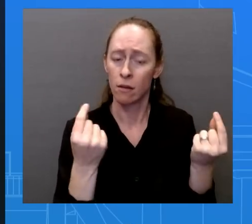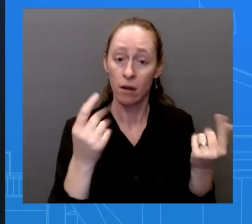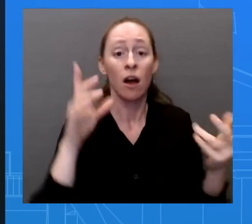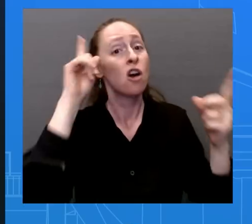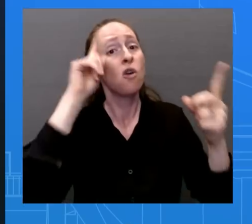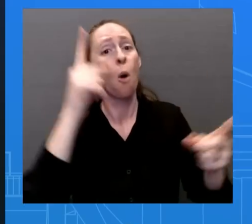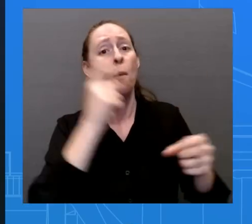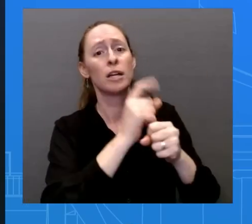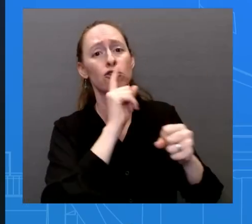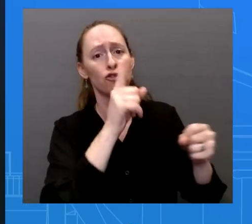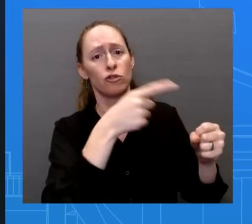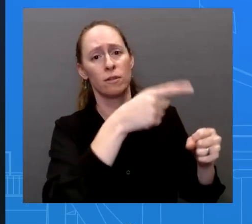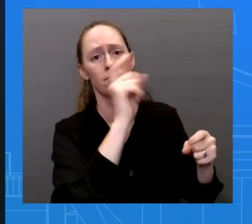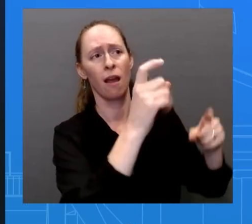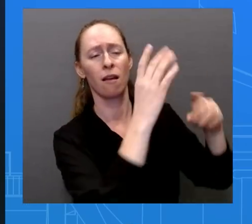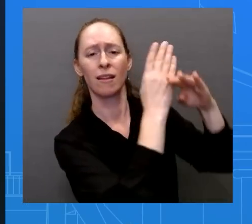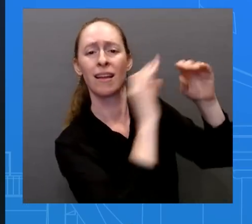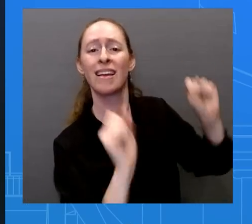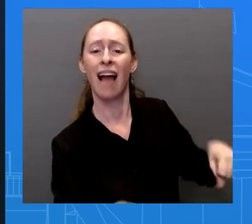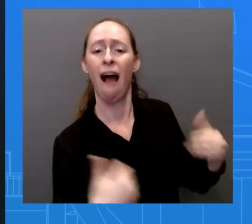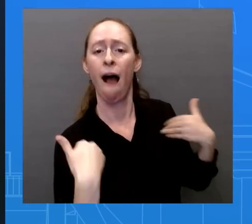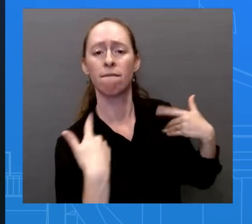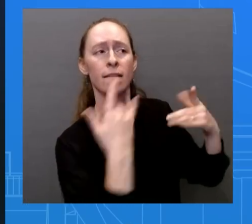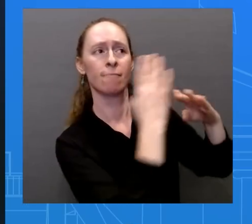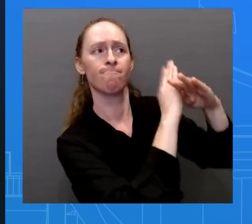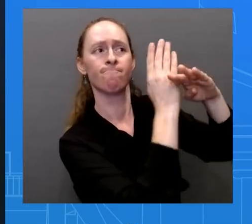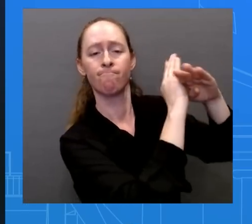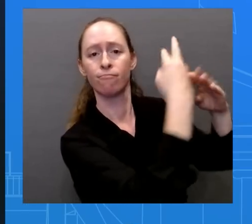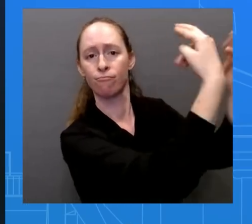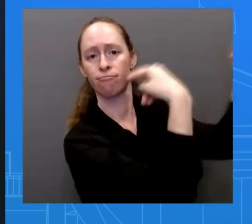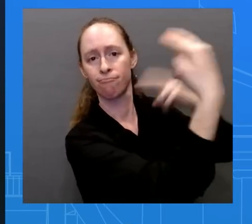Secur- -- Secretary Austin will continue that discussion